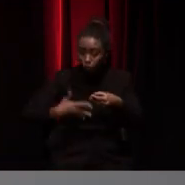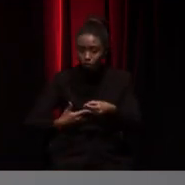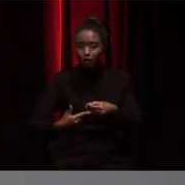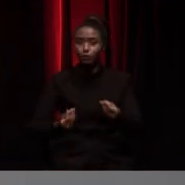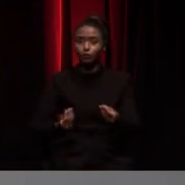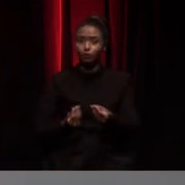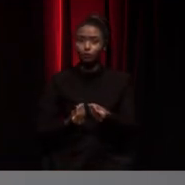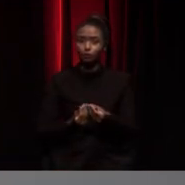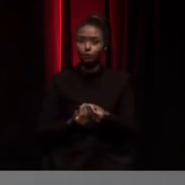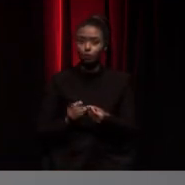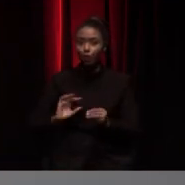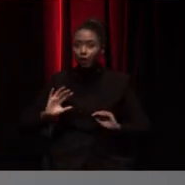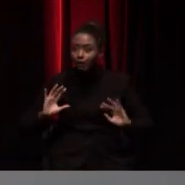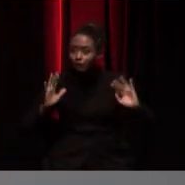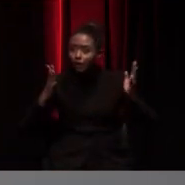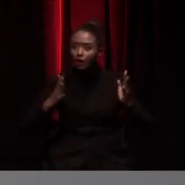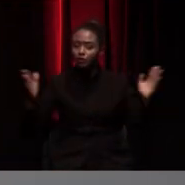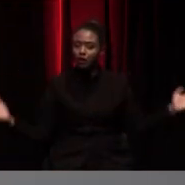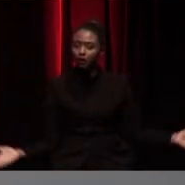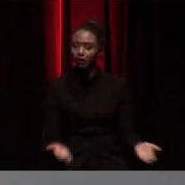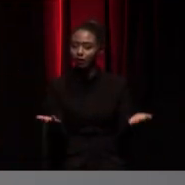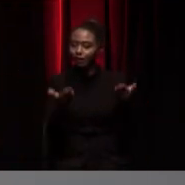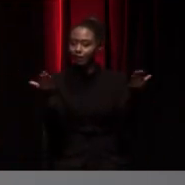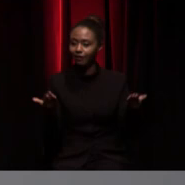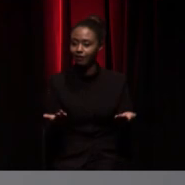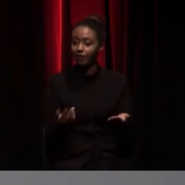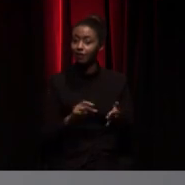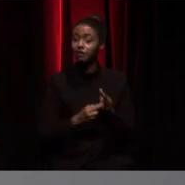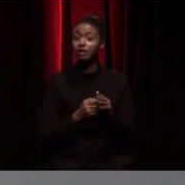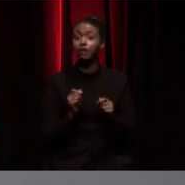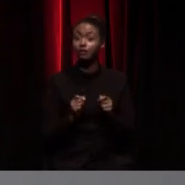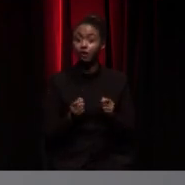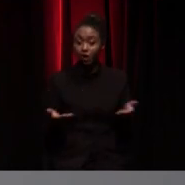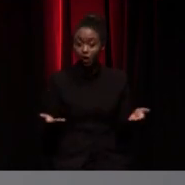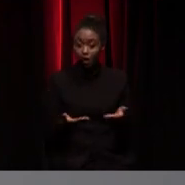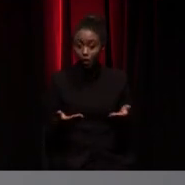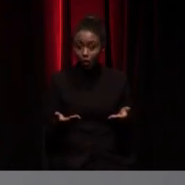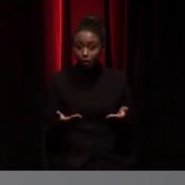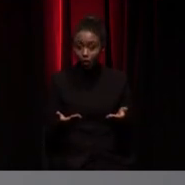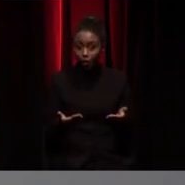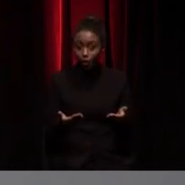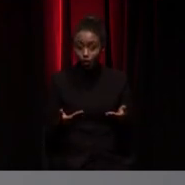The advertising universe has now been widened up